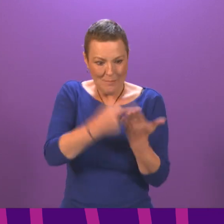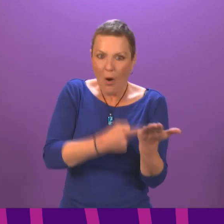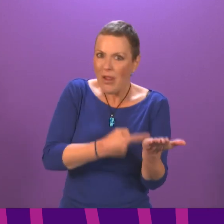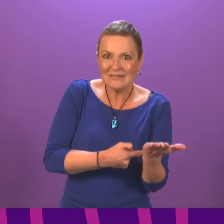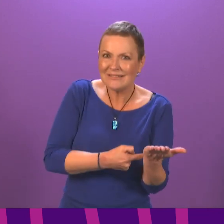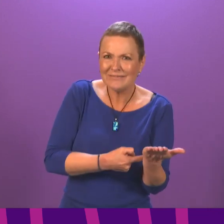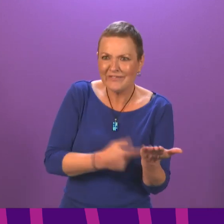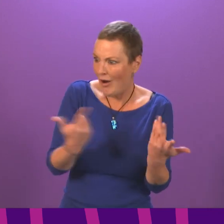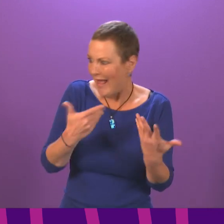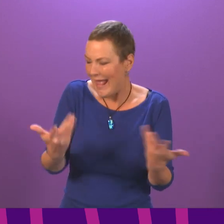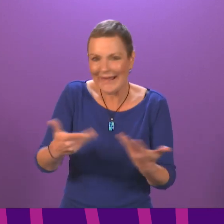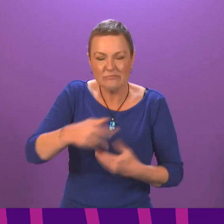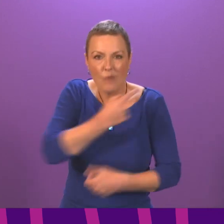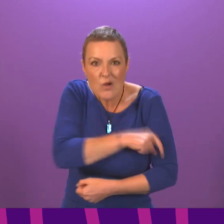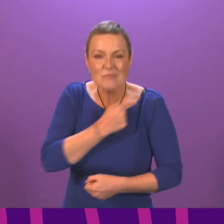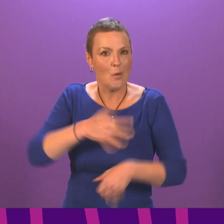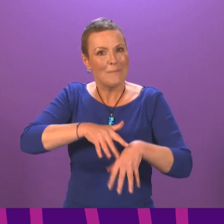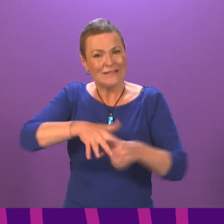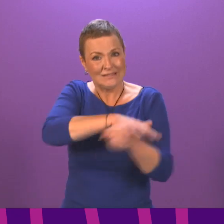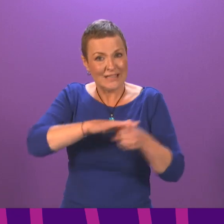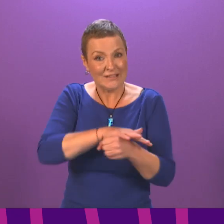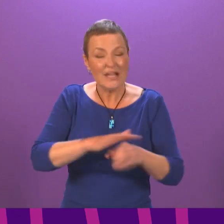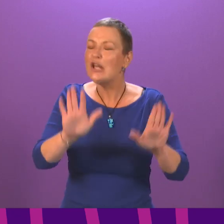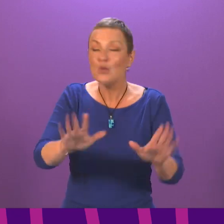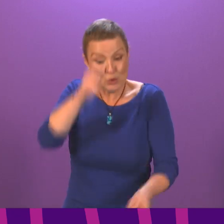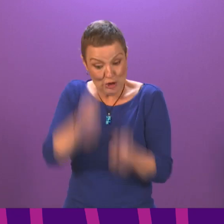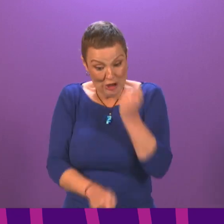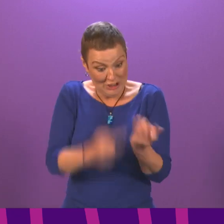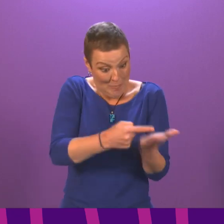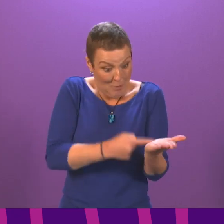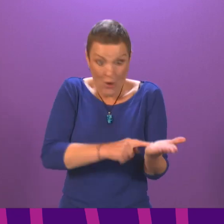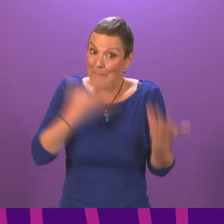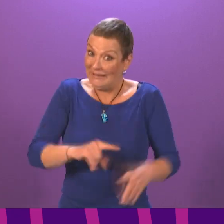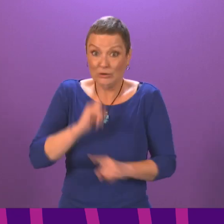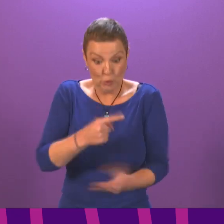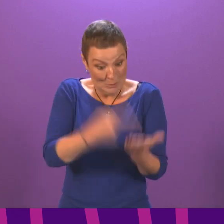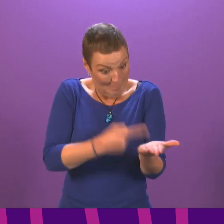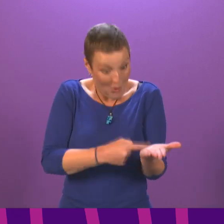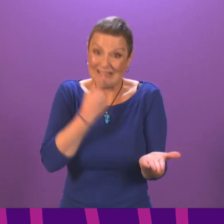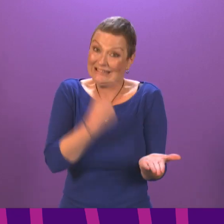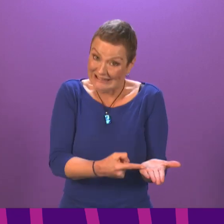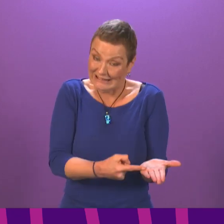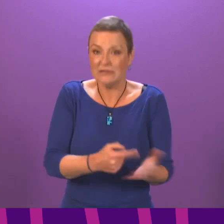in a clinical setting. It does not change the presumption or the policy, which is as I have set out.